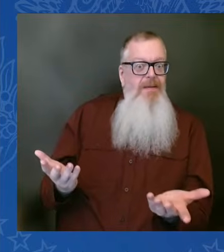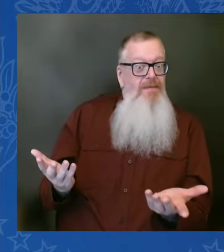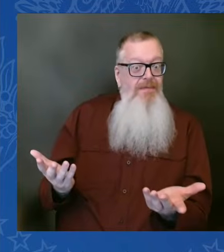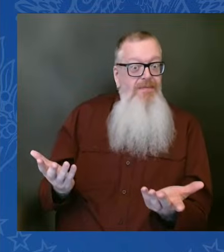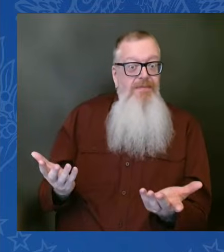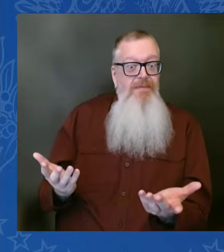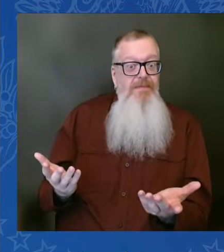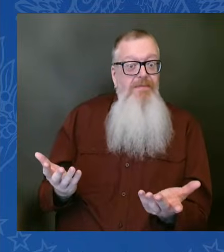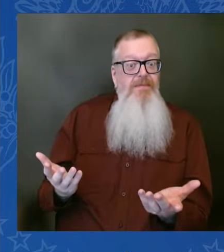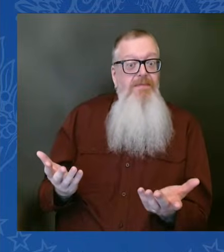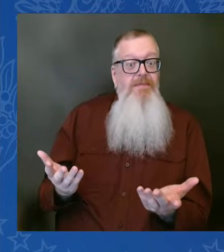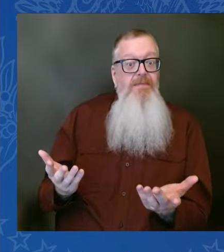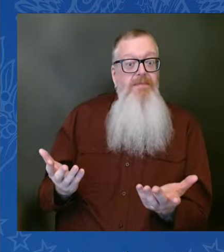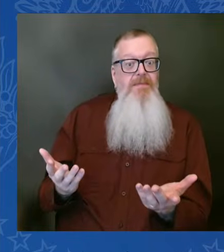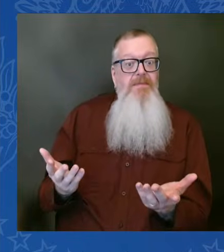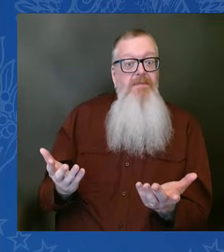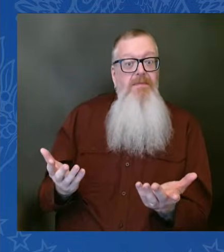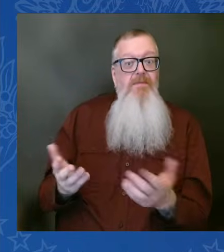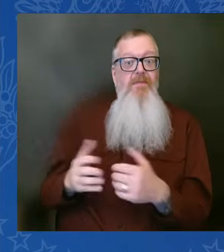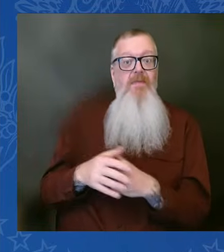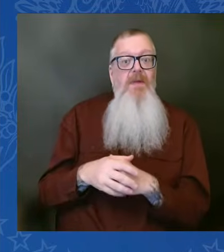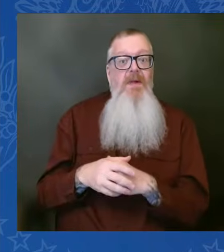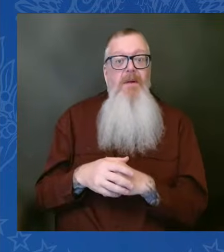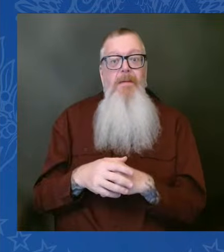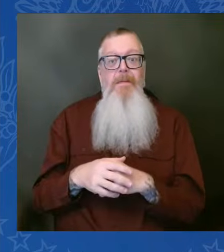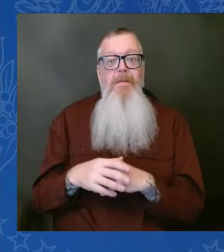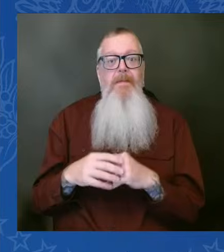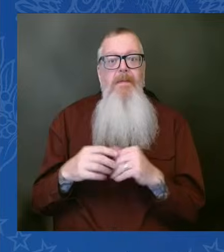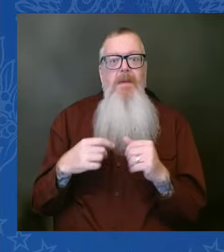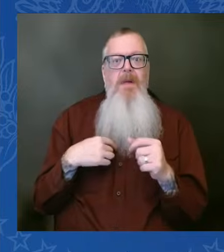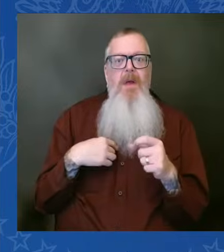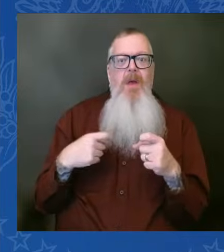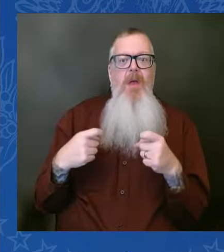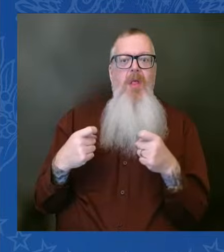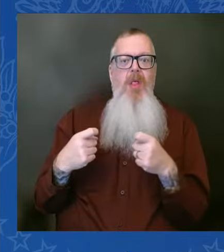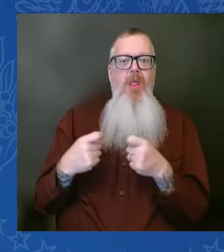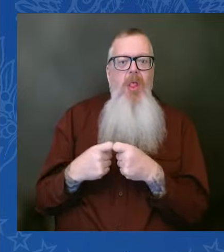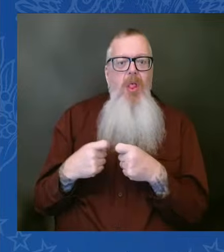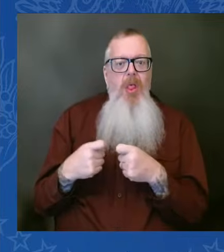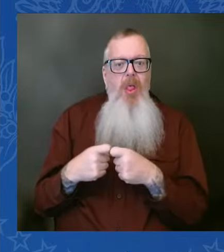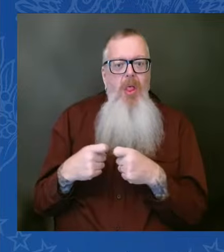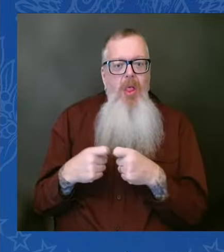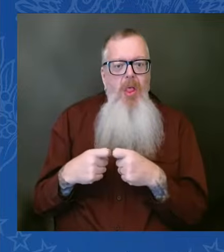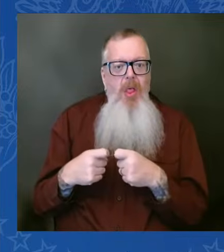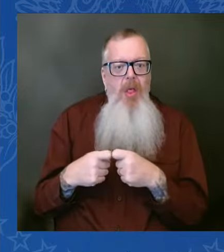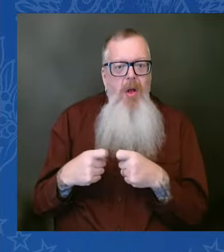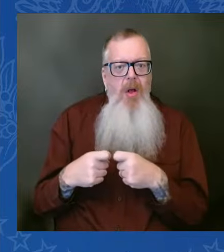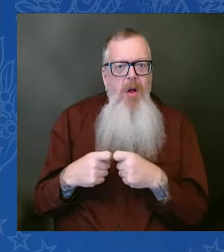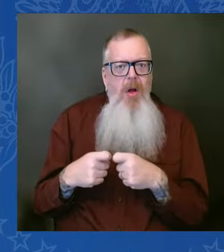But anyway, one of the things we found is that, you know, we -- we invented the semic- --